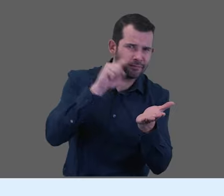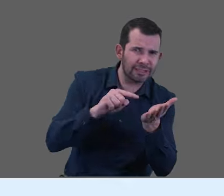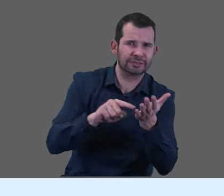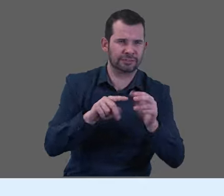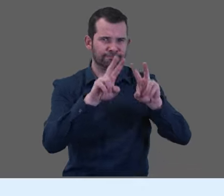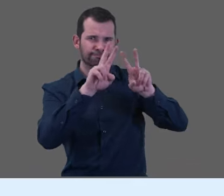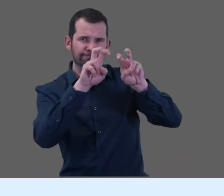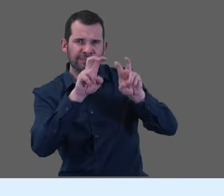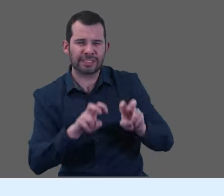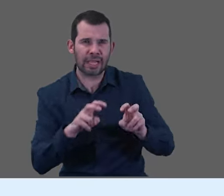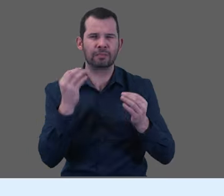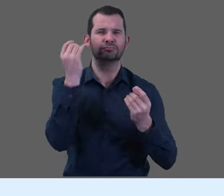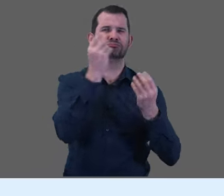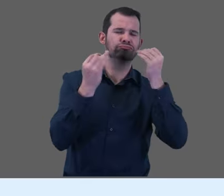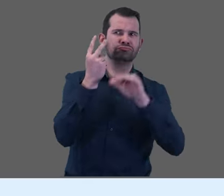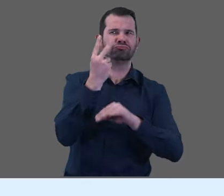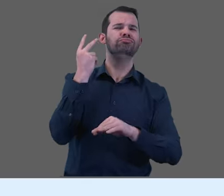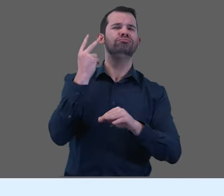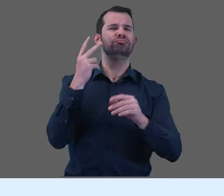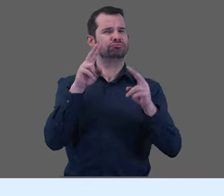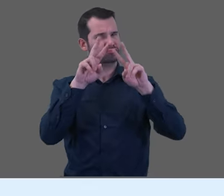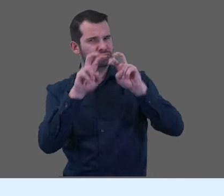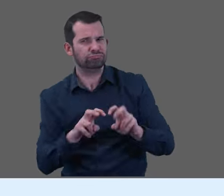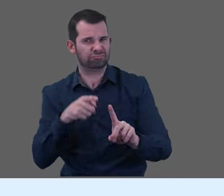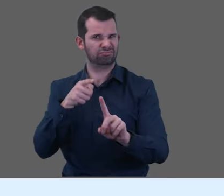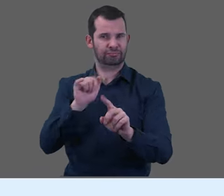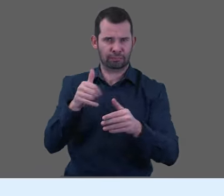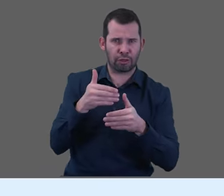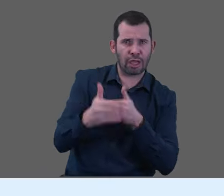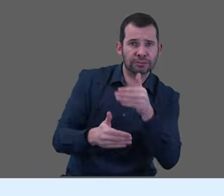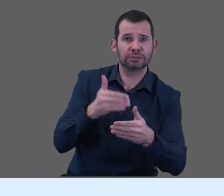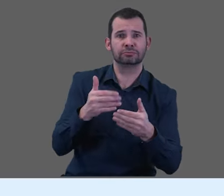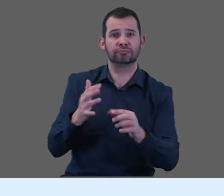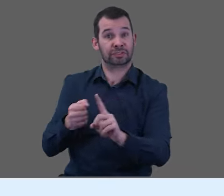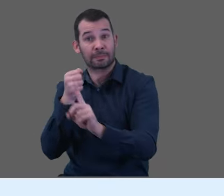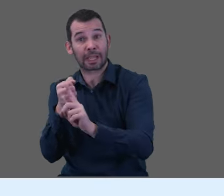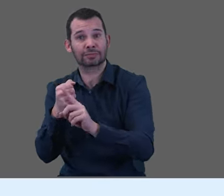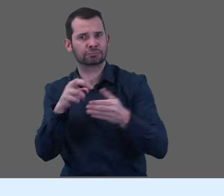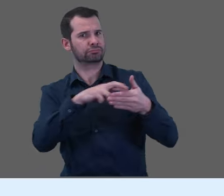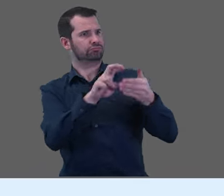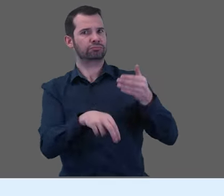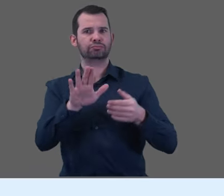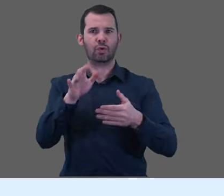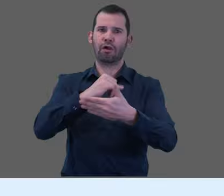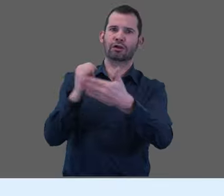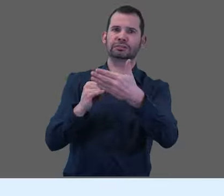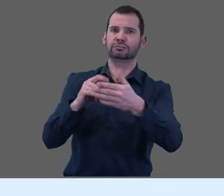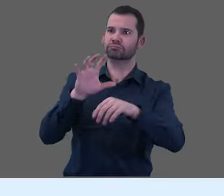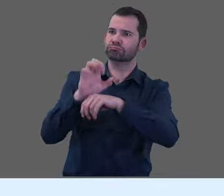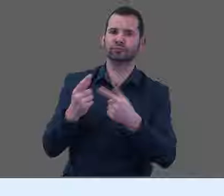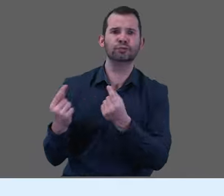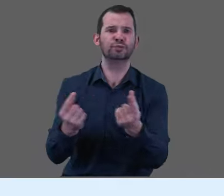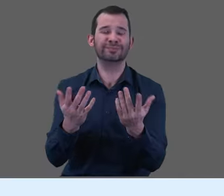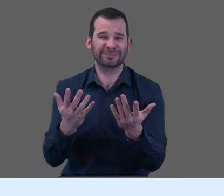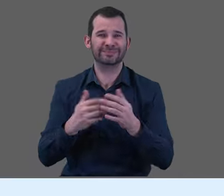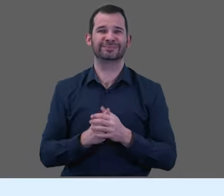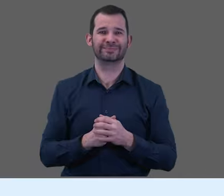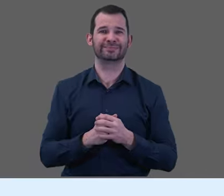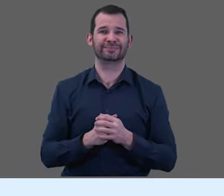Investigating, examining and reflecting upon the process, impacts, and outcomes of your artistic practice.